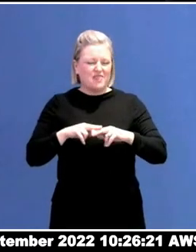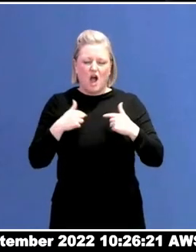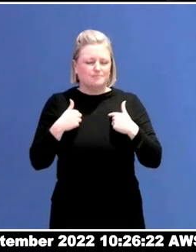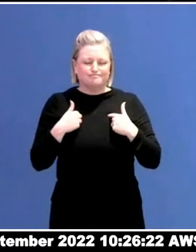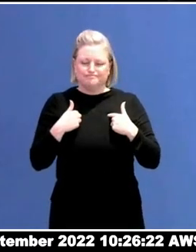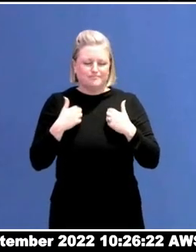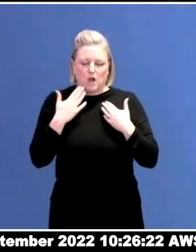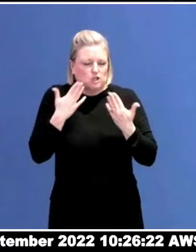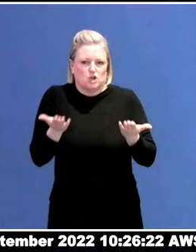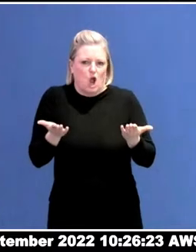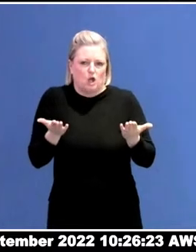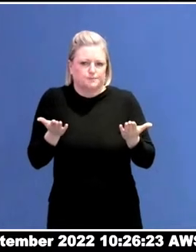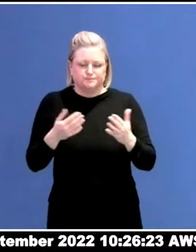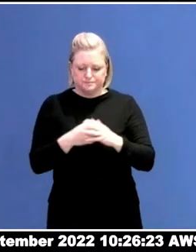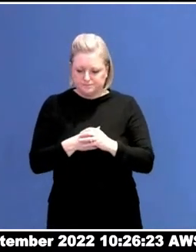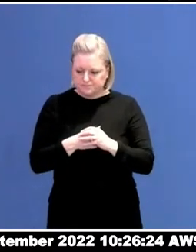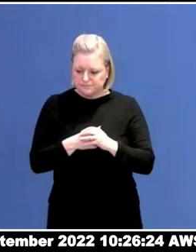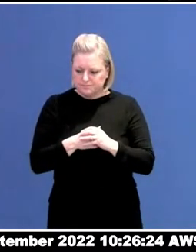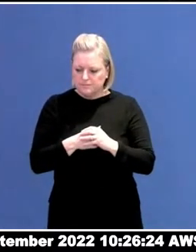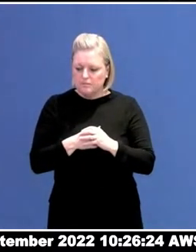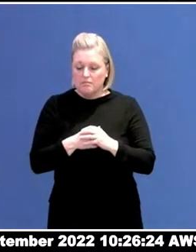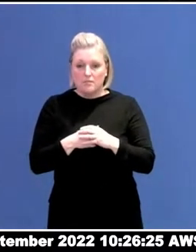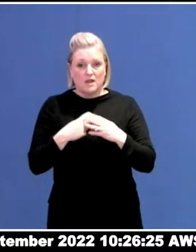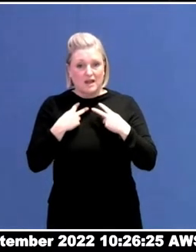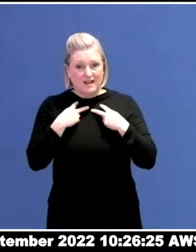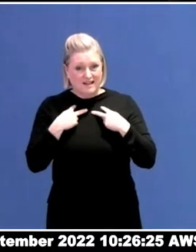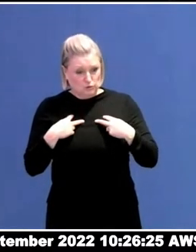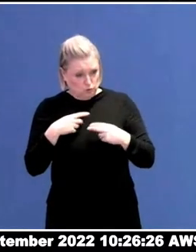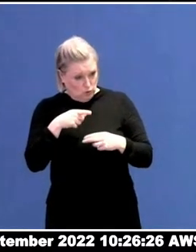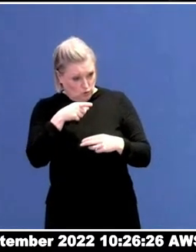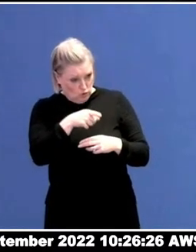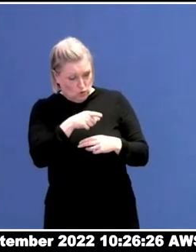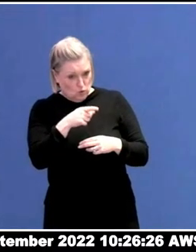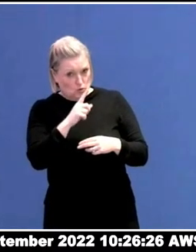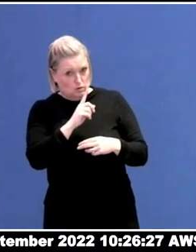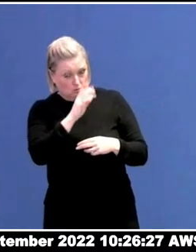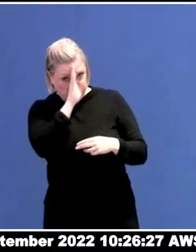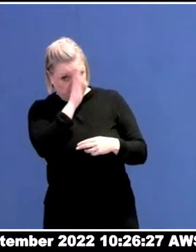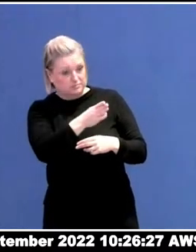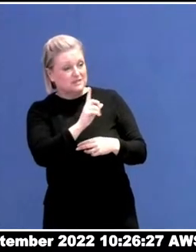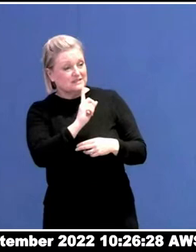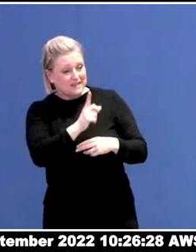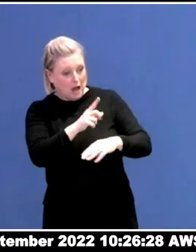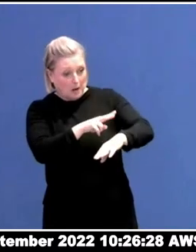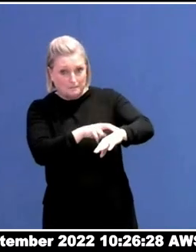Had you told the police of his particular disabilities? Yes. MR GRIFFIN: And when did you do that?